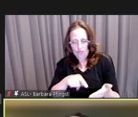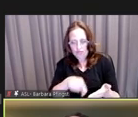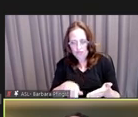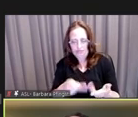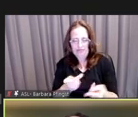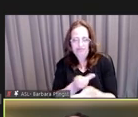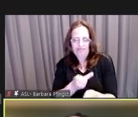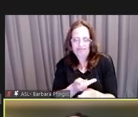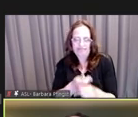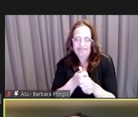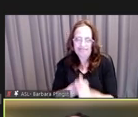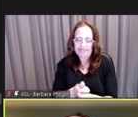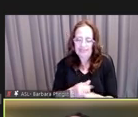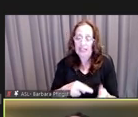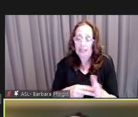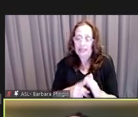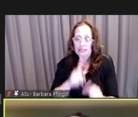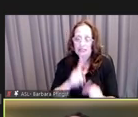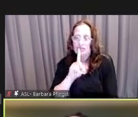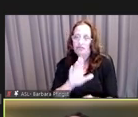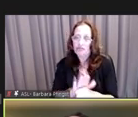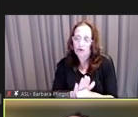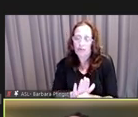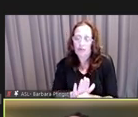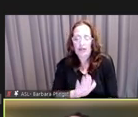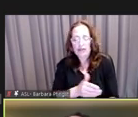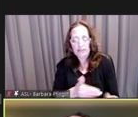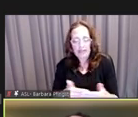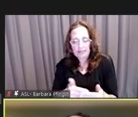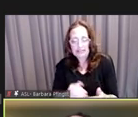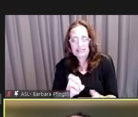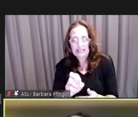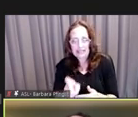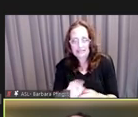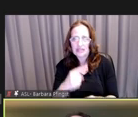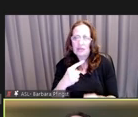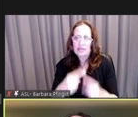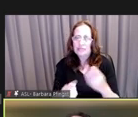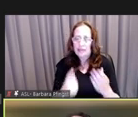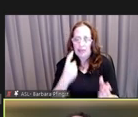involves confirming the diagnosis. Perhaps being able to identify the type of hearing loss, if any.